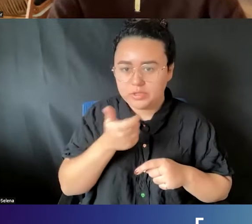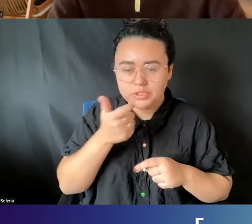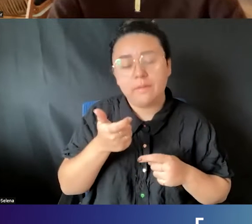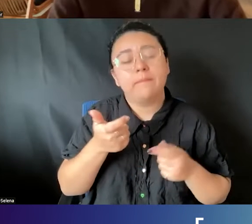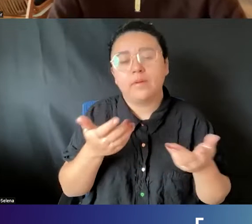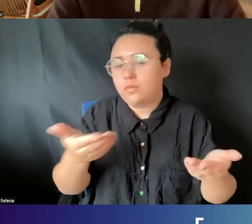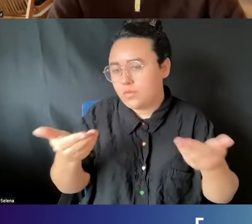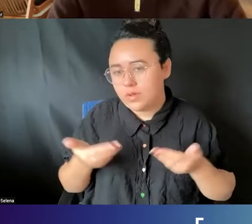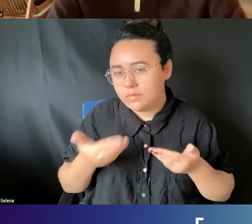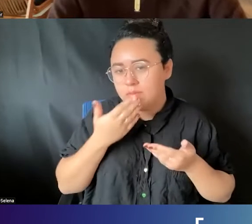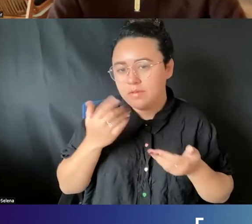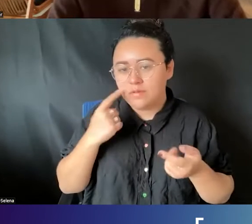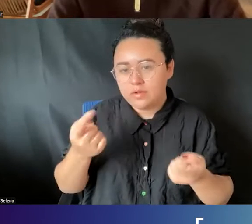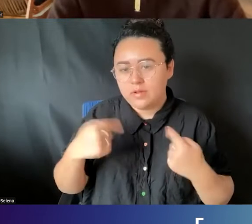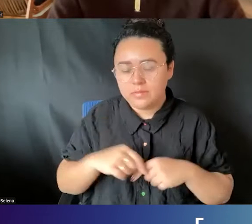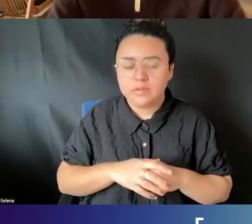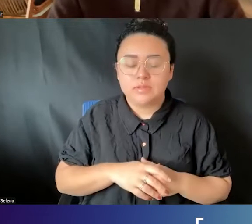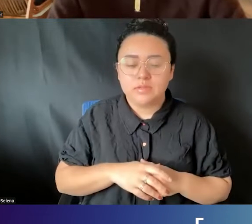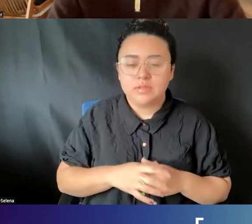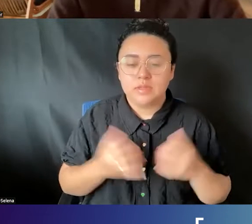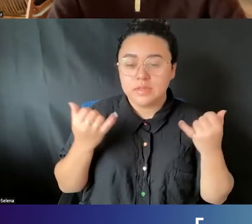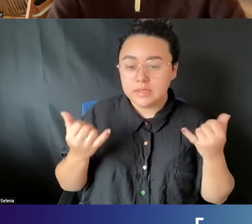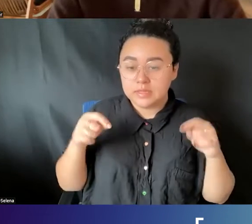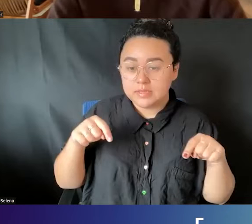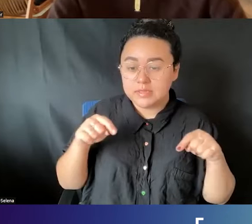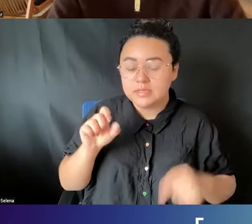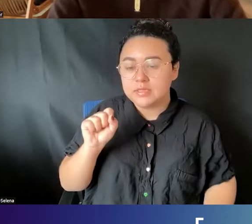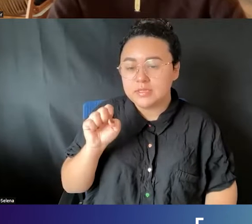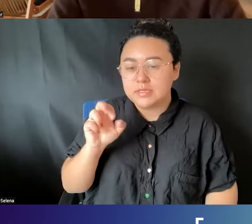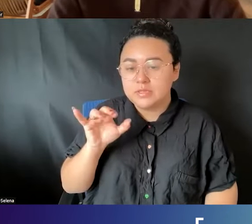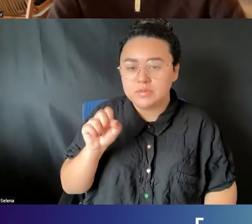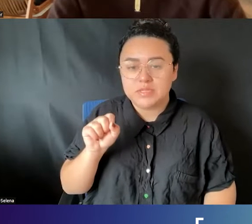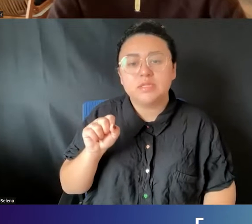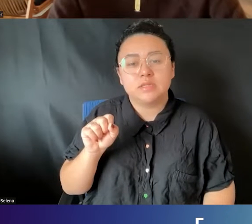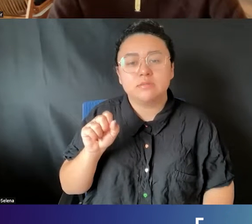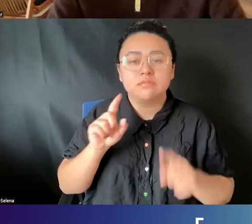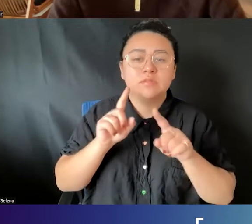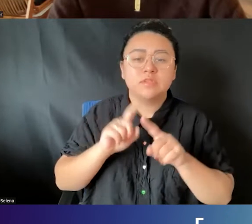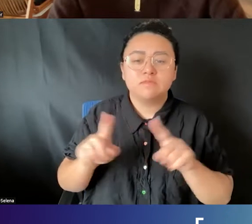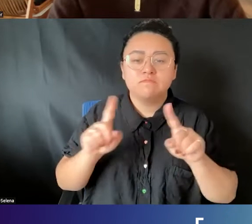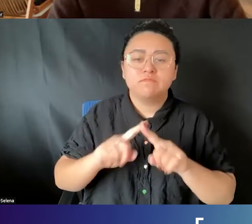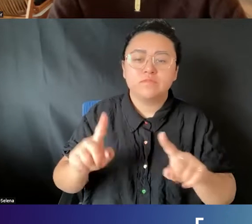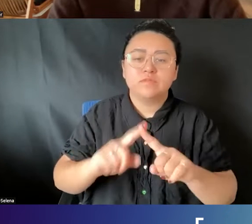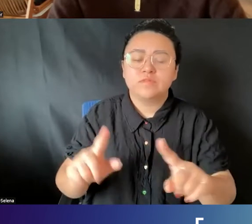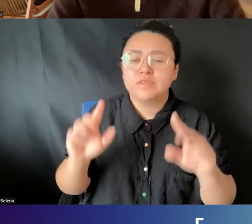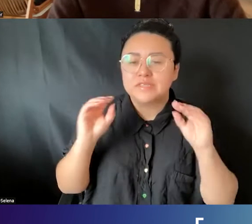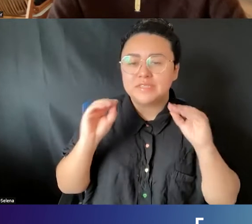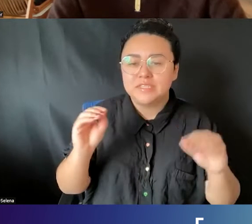This is a series of Teach Outs or Teach Ins that I have been doing along with